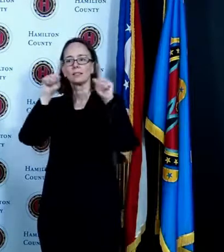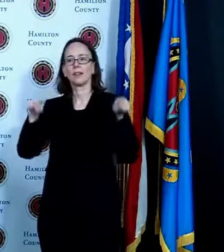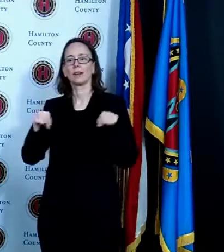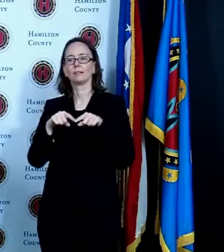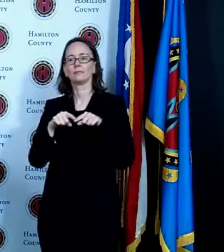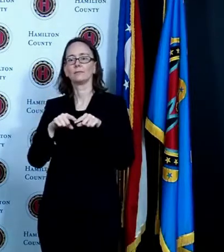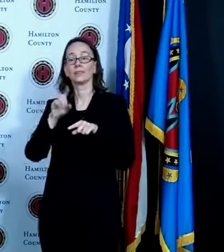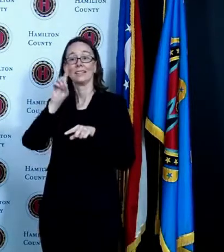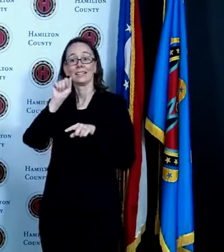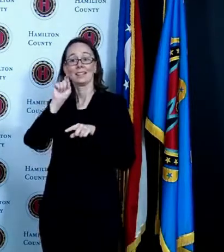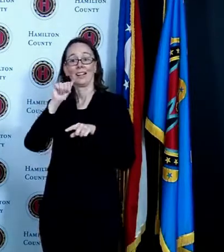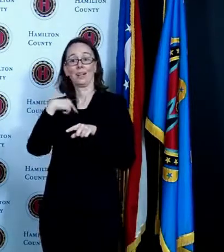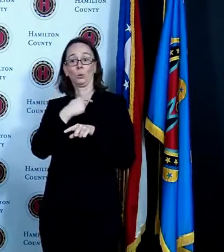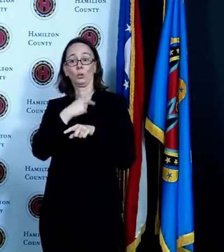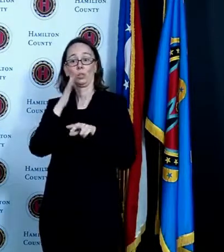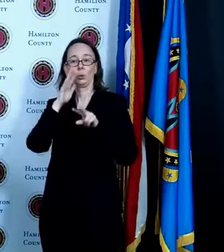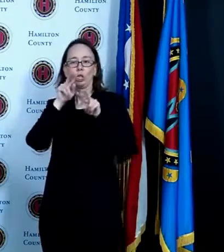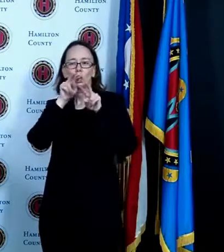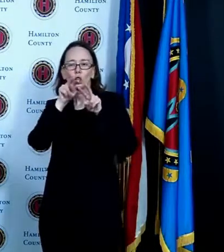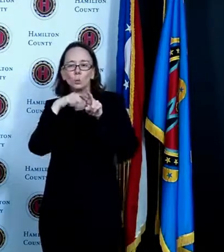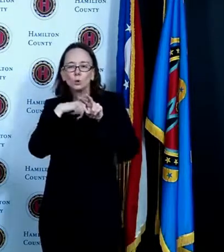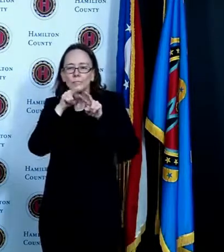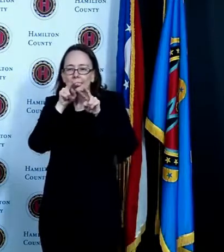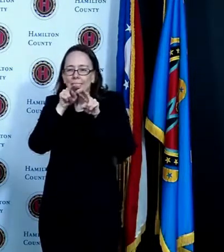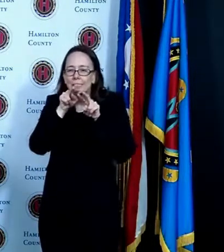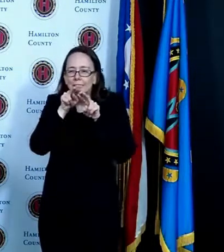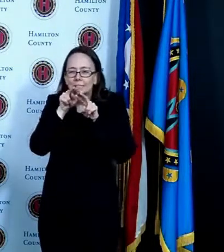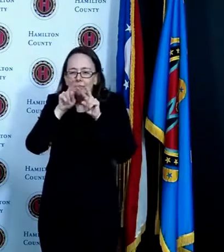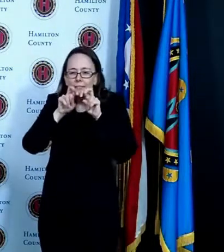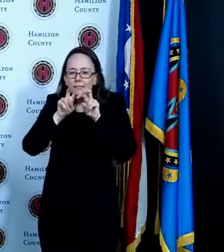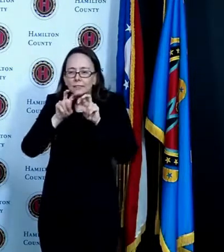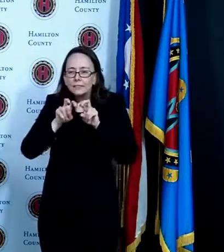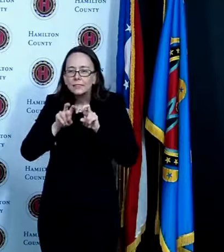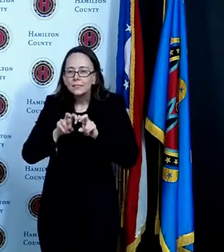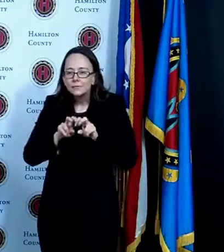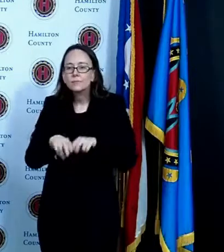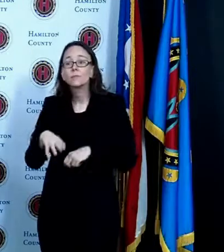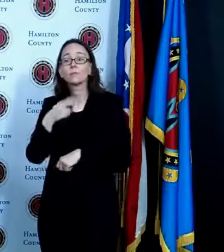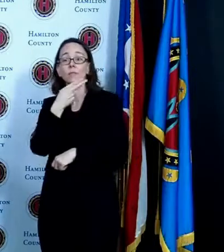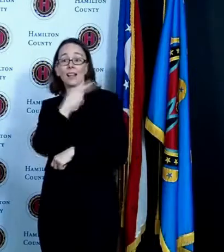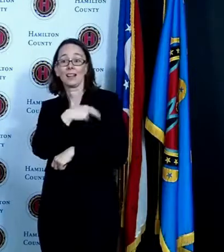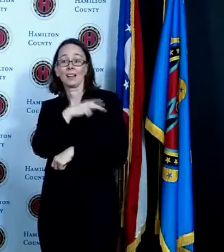right now deals with hospitalizations deaths as well as intensive care unit